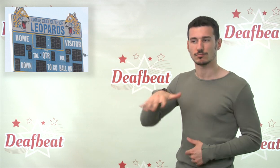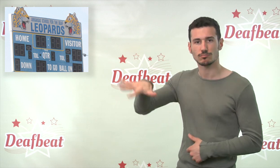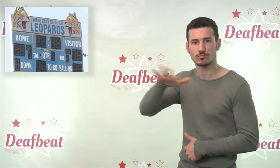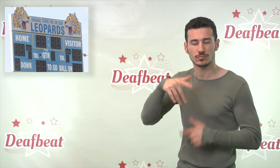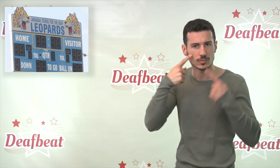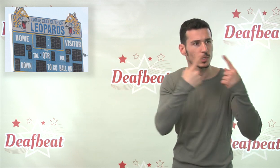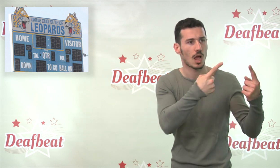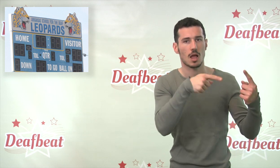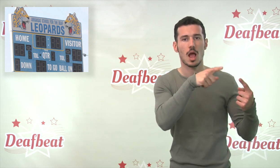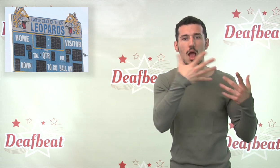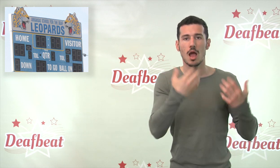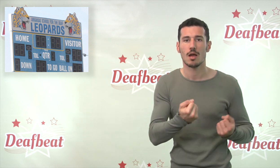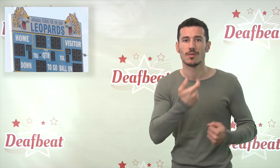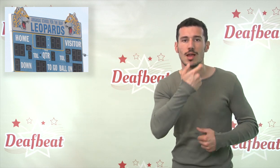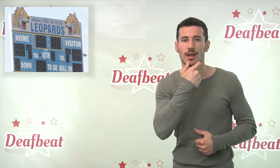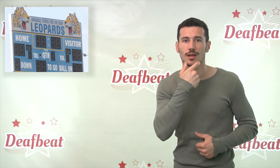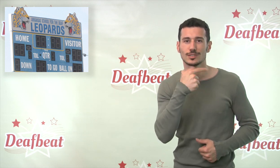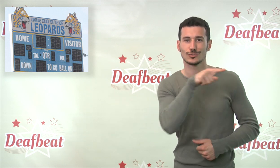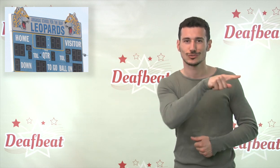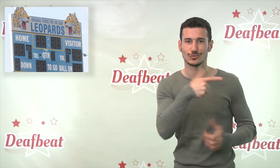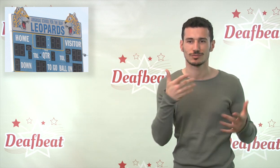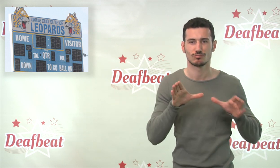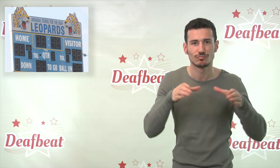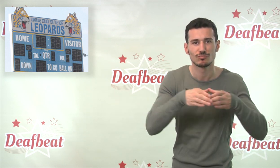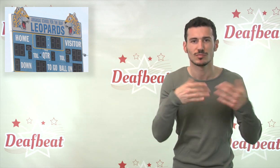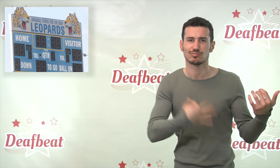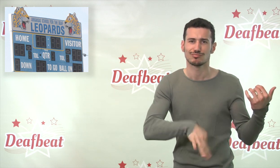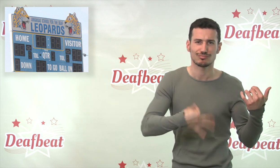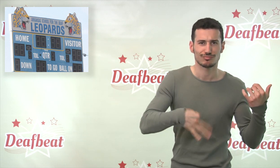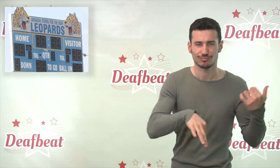their football scoreboard. Why? Because their school mascot is the leopard so they are called the